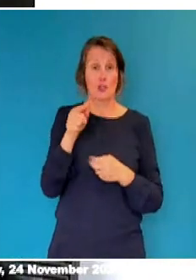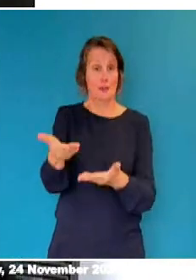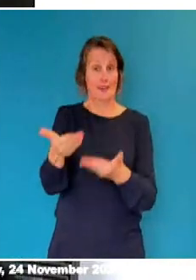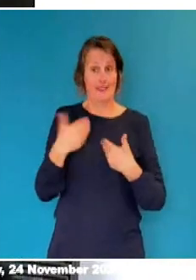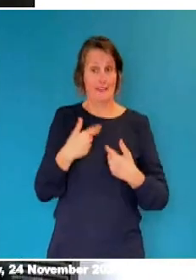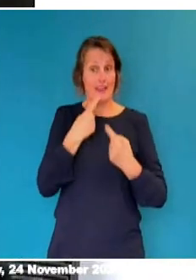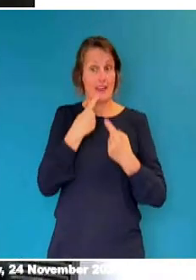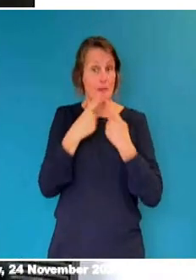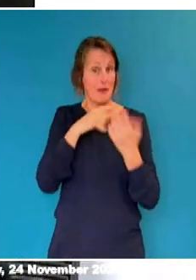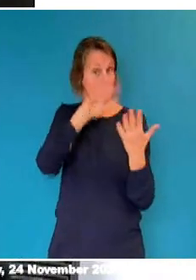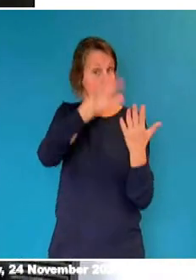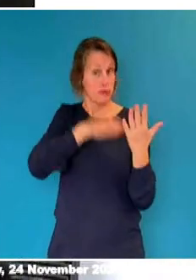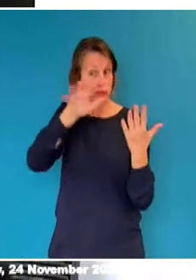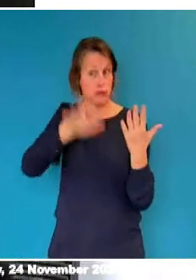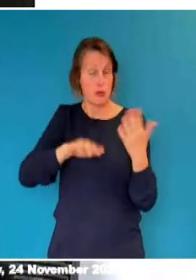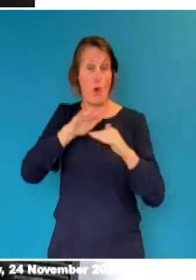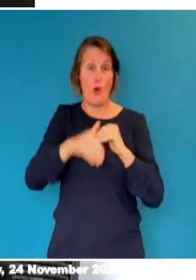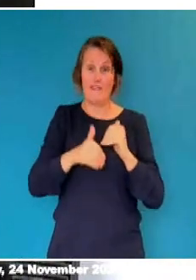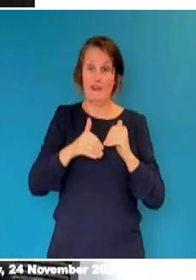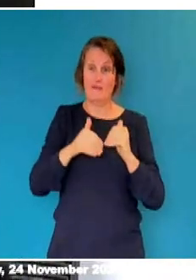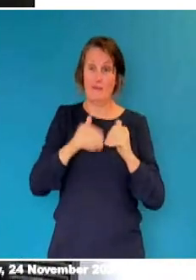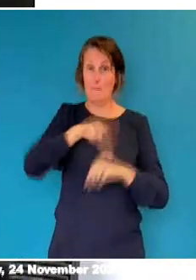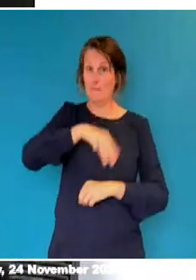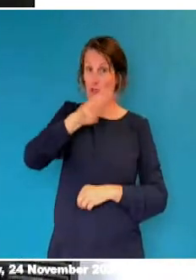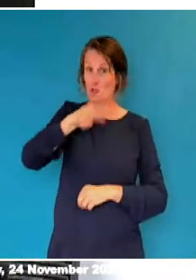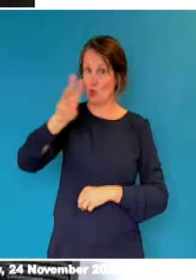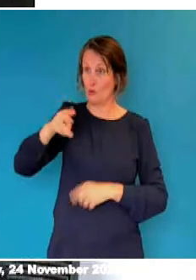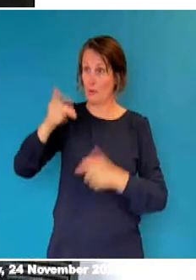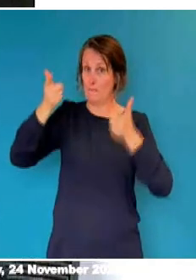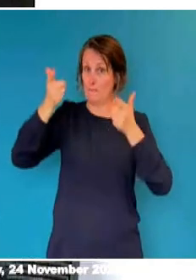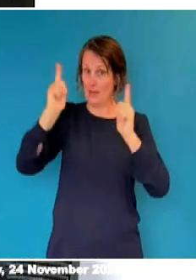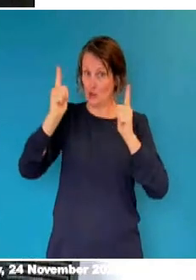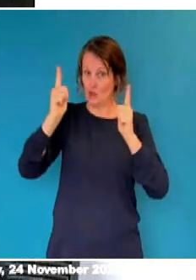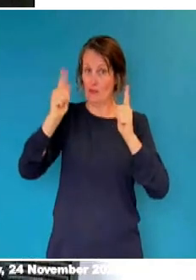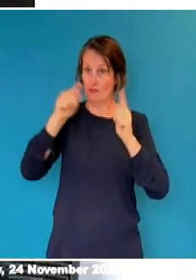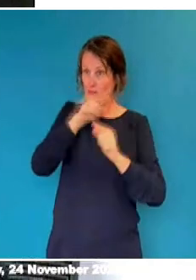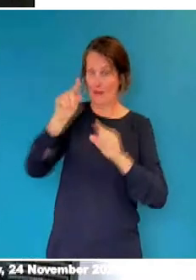that's provided to managers, to the people who are making the hiring decisions in